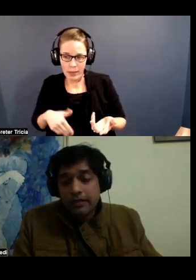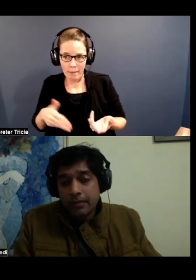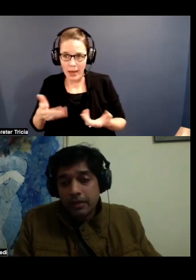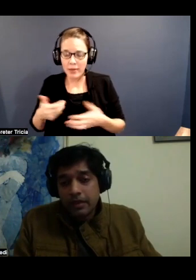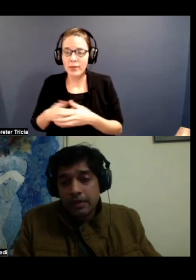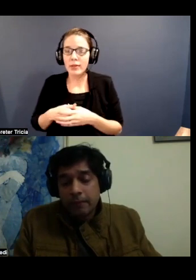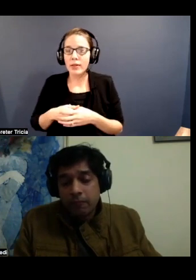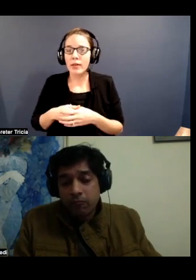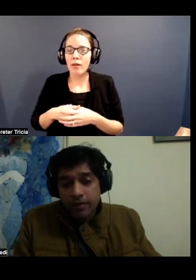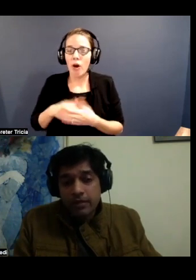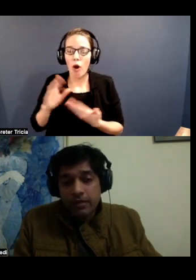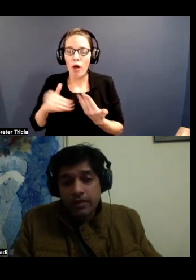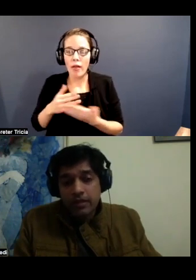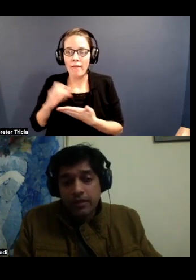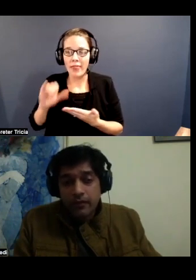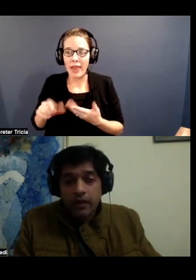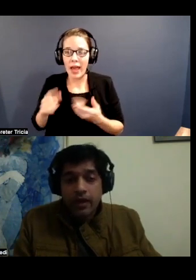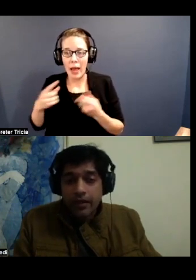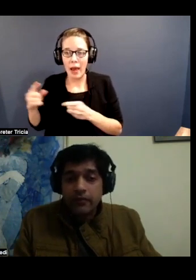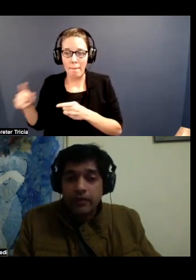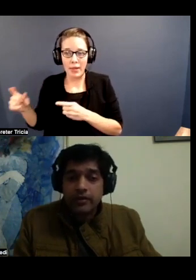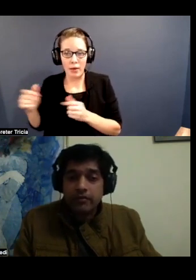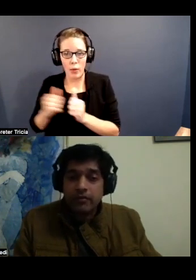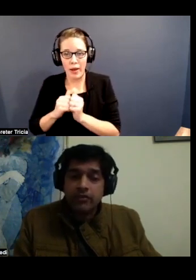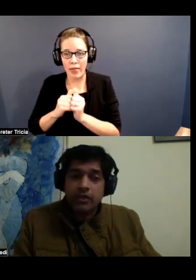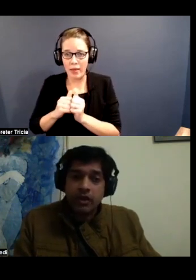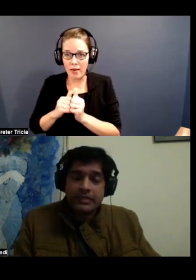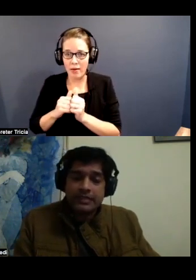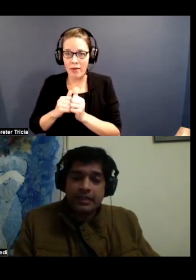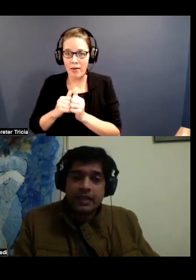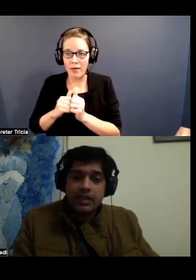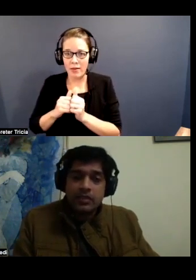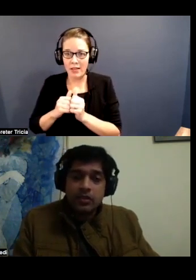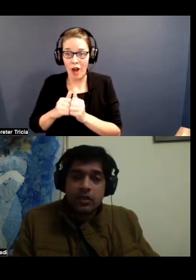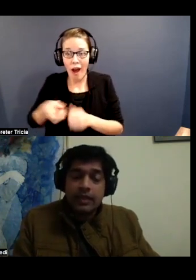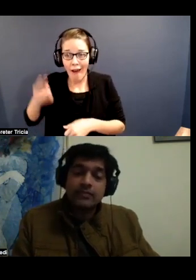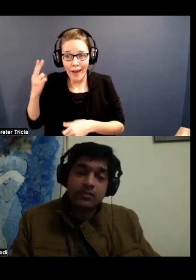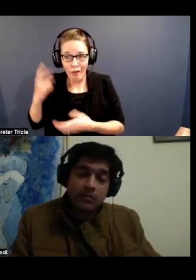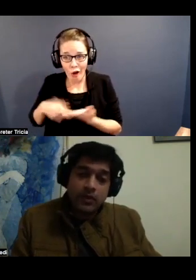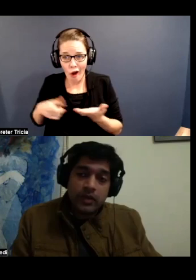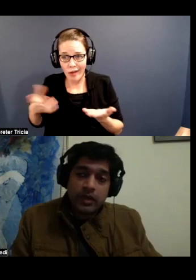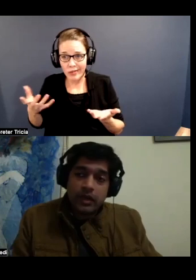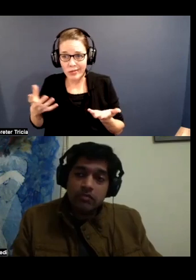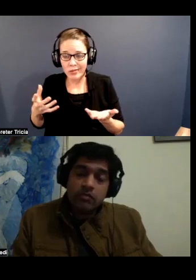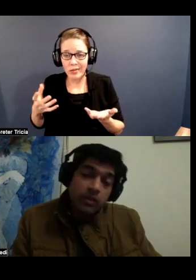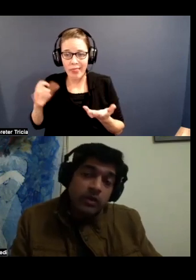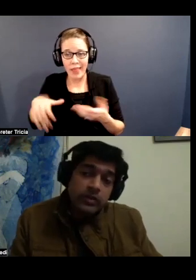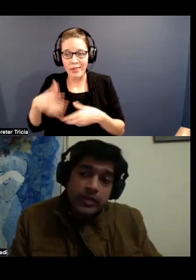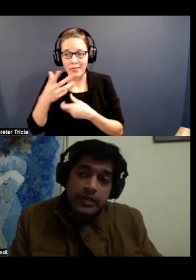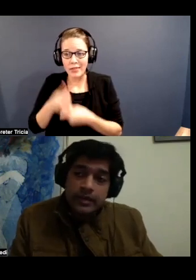happening with higher relative housing costs. So that's the summary. We will go into details.